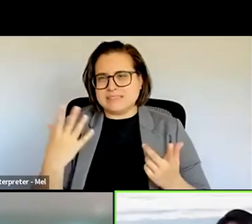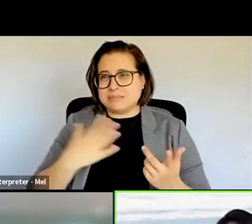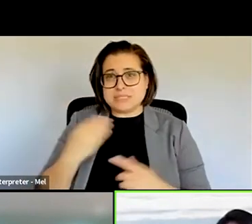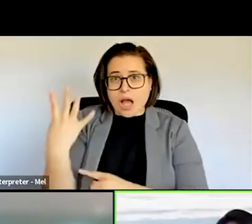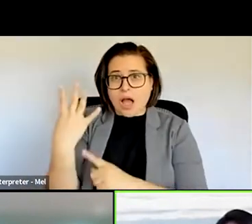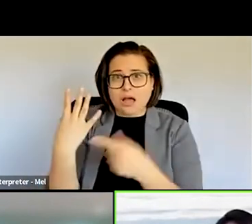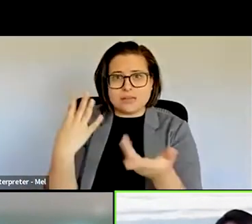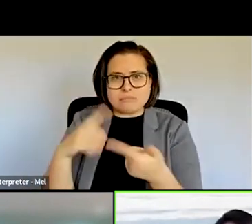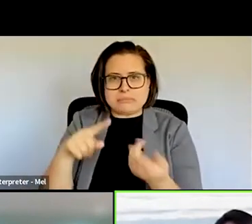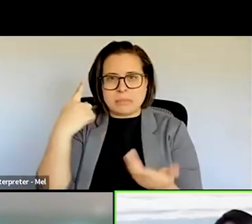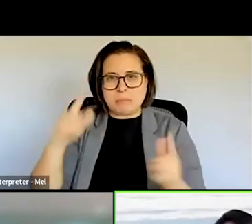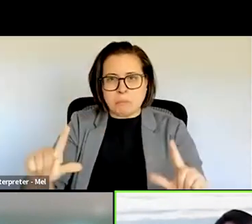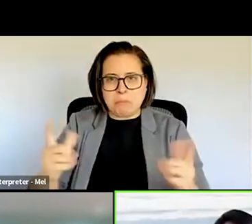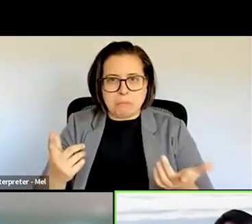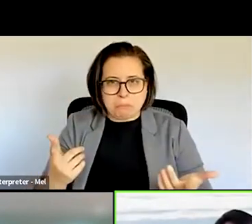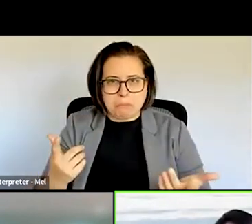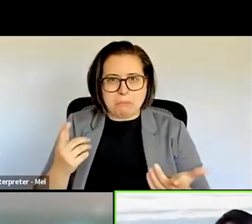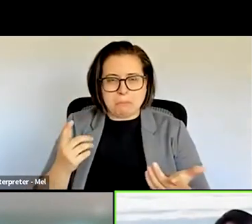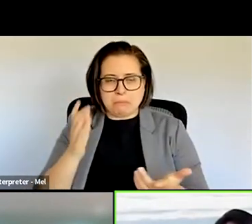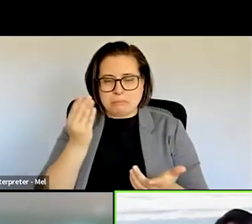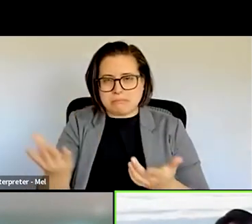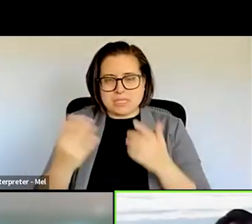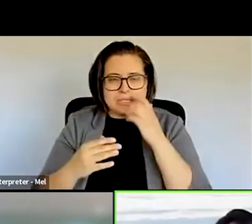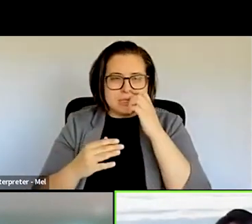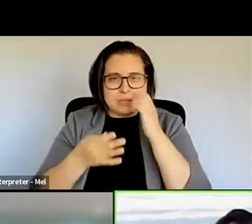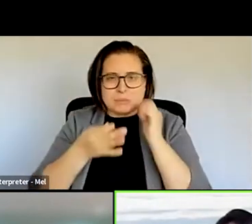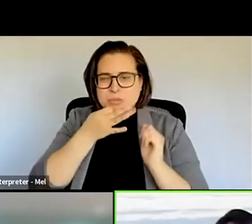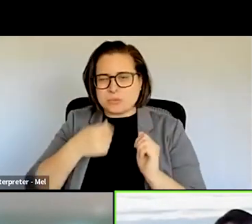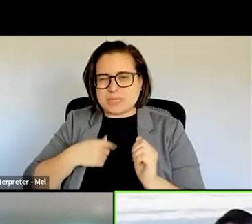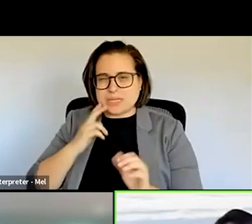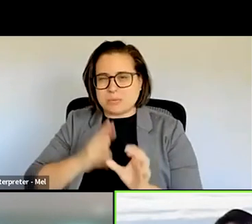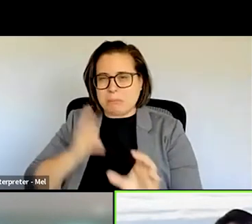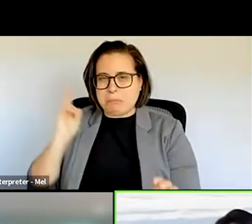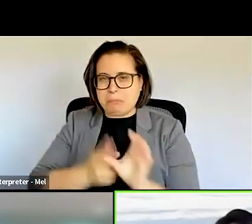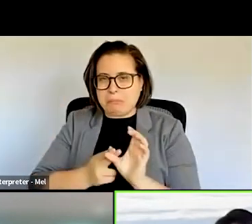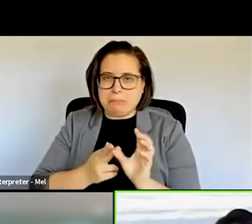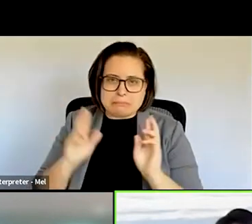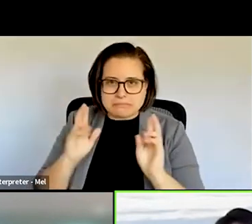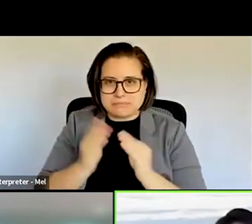not delivering video to the system in a moment I will log off and log back on and hopefully I'll be